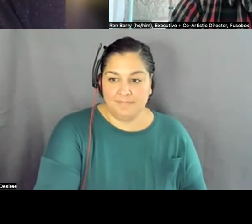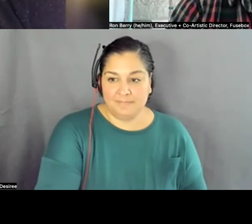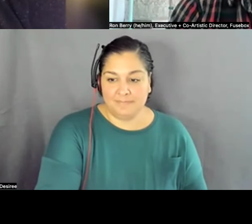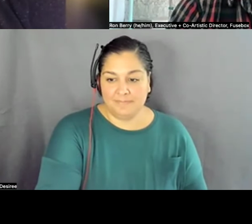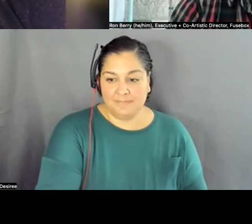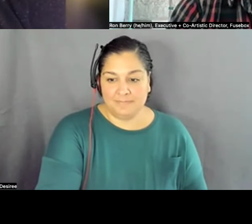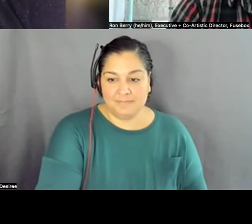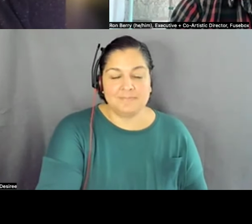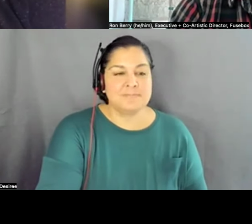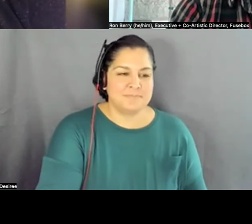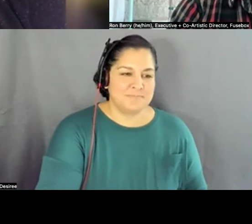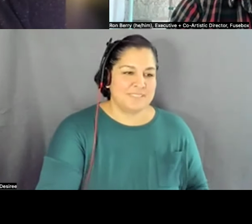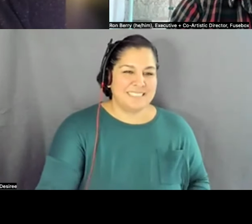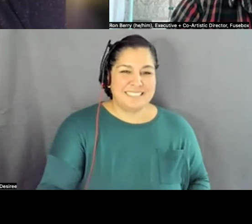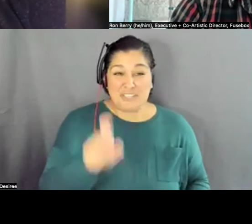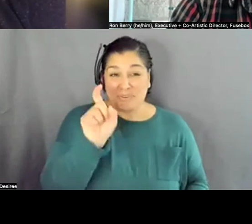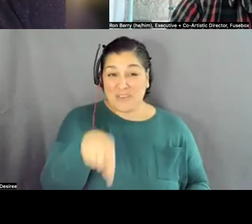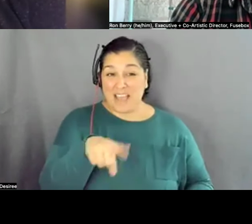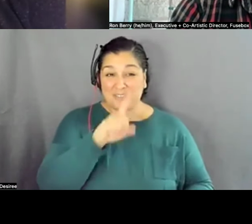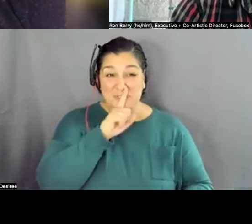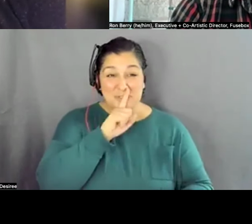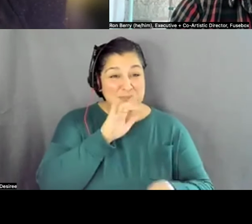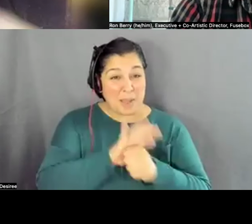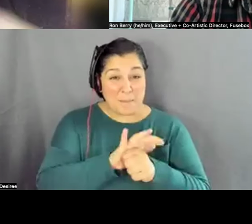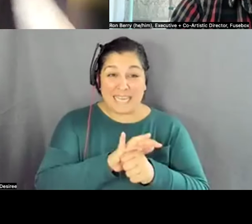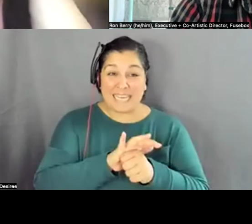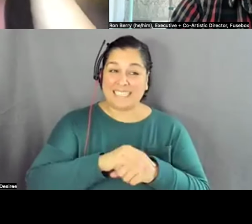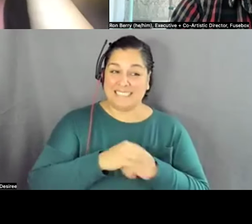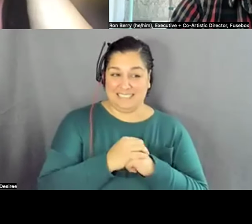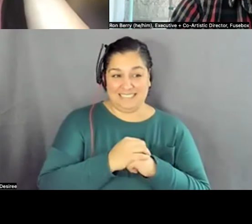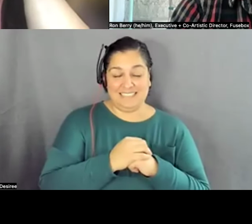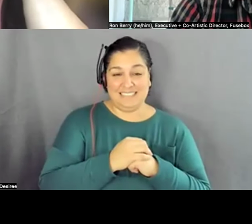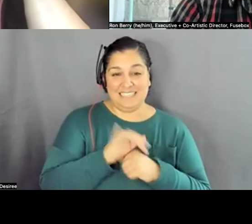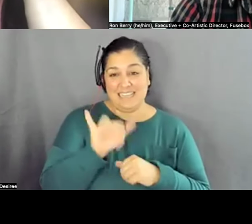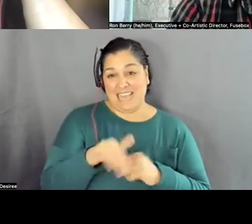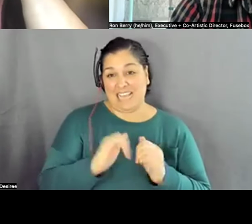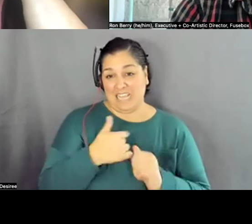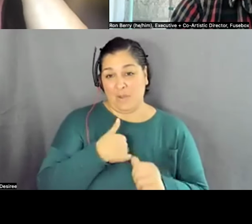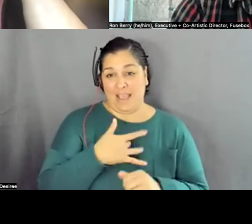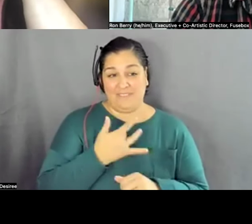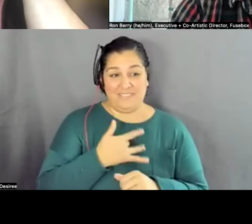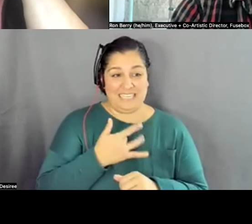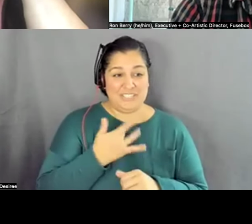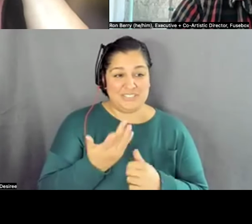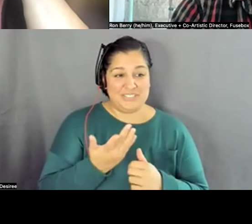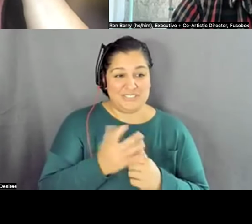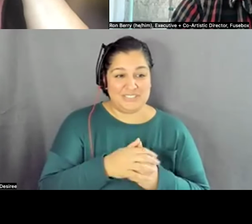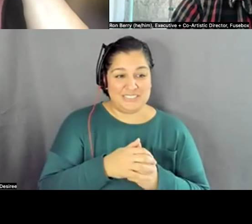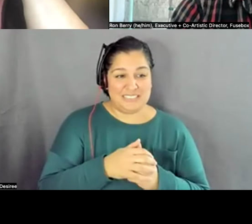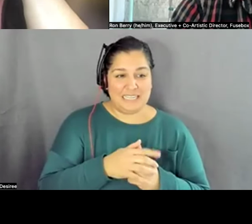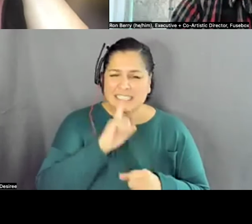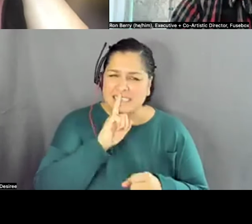I mean, you have to commit. I mean, that's how I feel about it. You must, you know, it's a commitment to people.